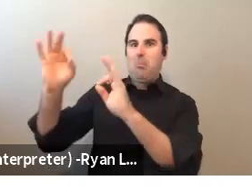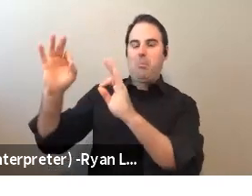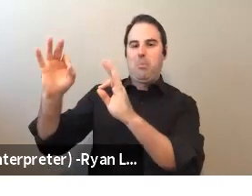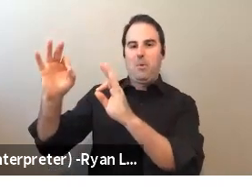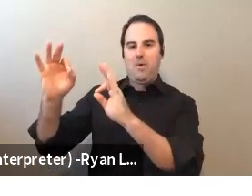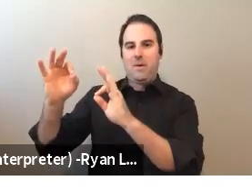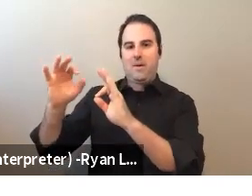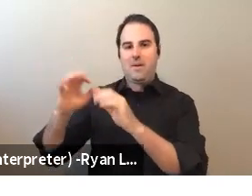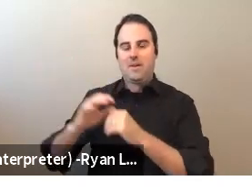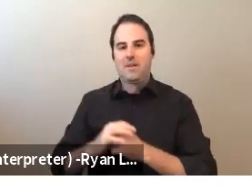Sally Potter: Yeah.